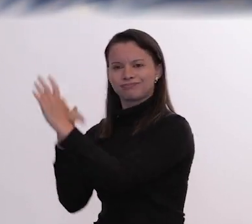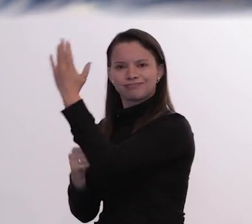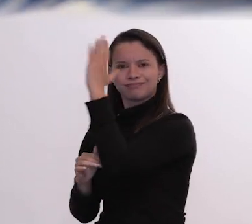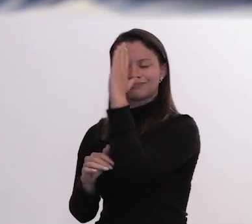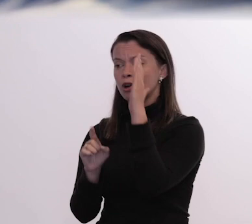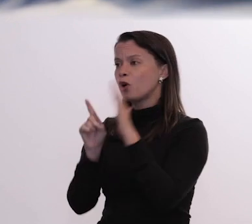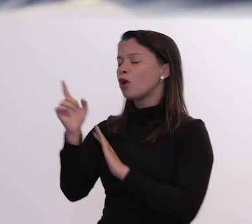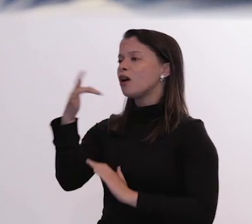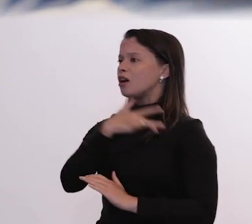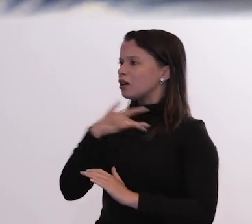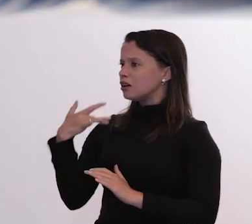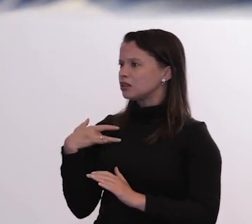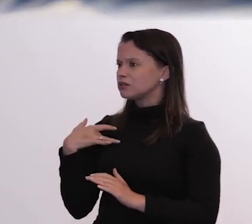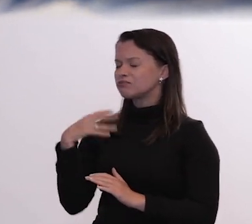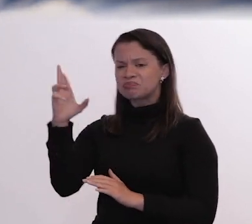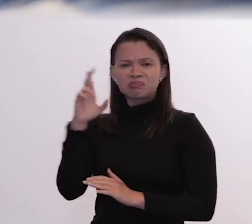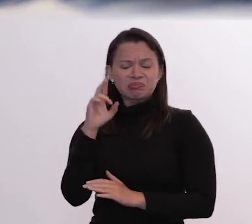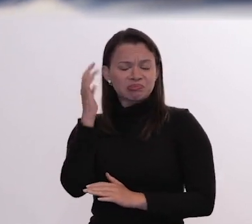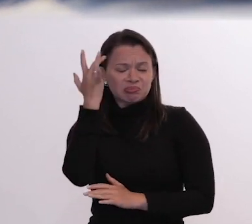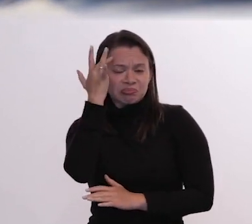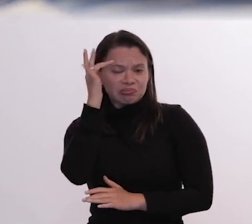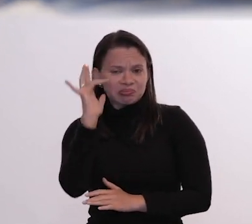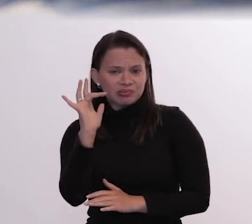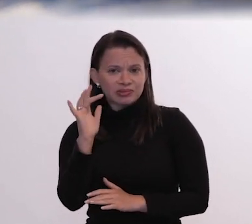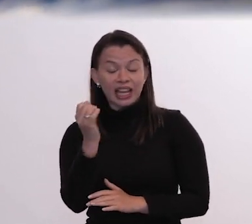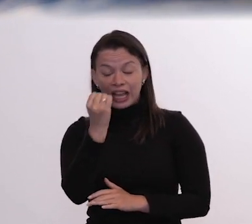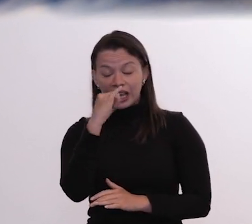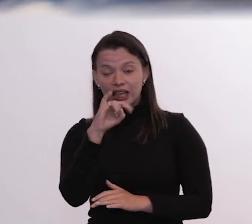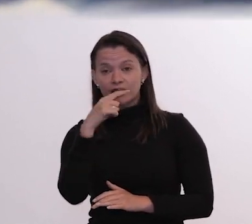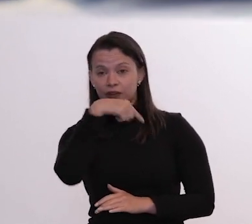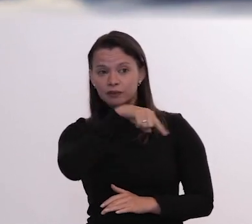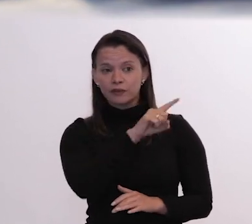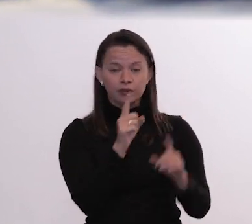If you go to a cardiology hospital and ask that, maybe they won’t know.